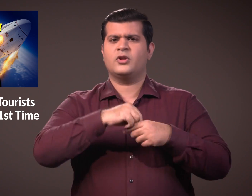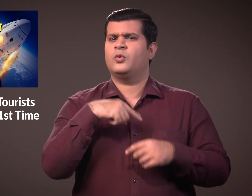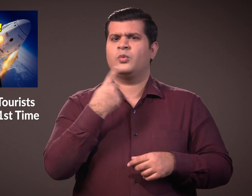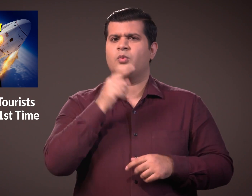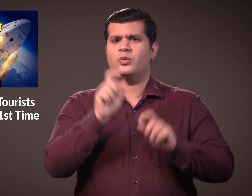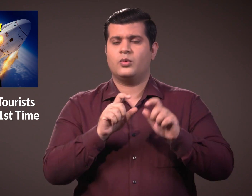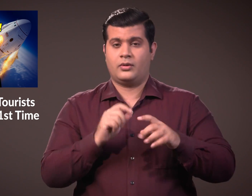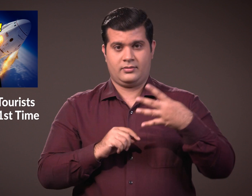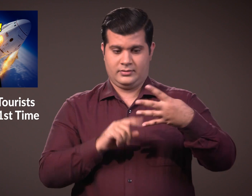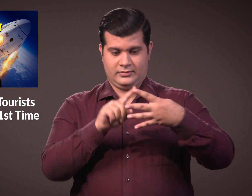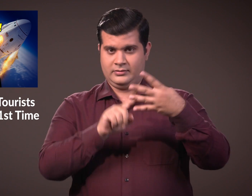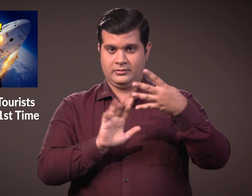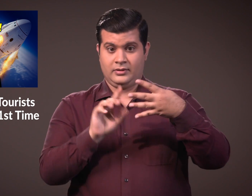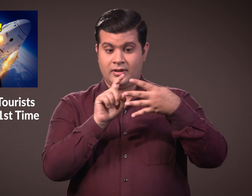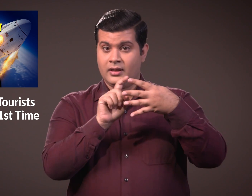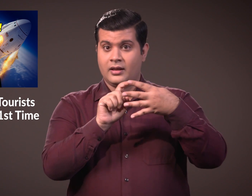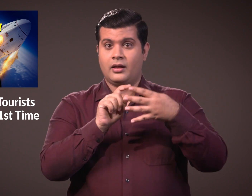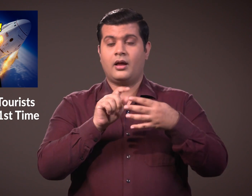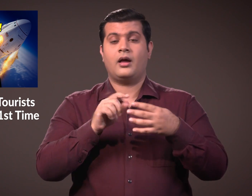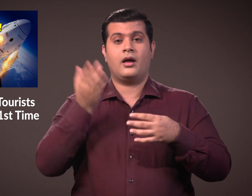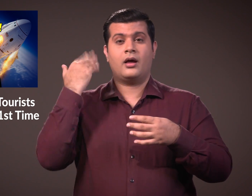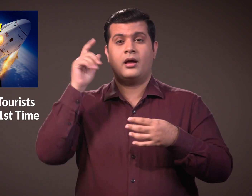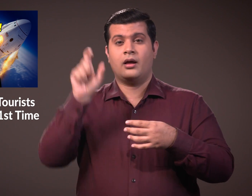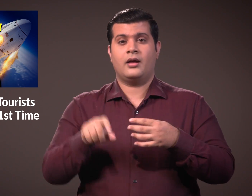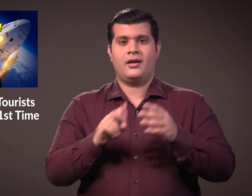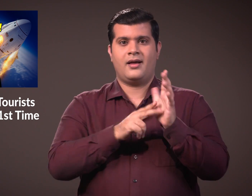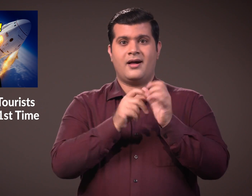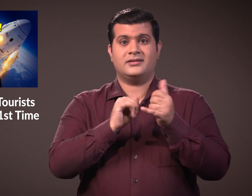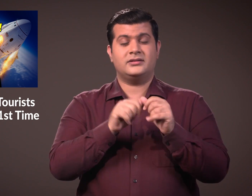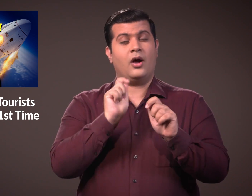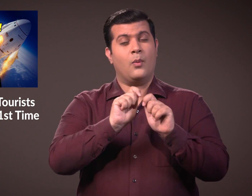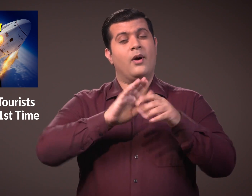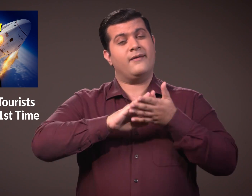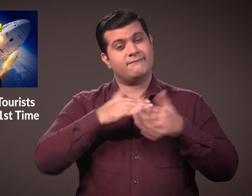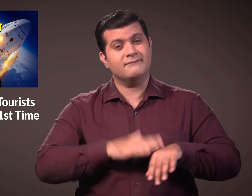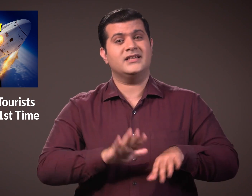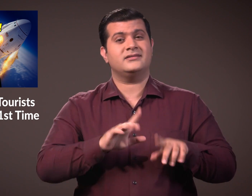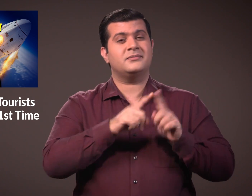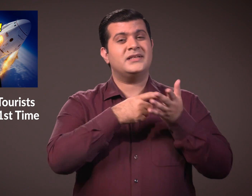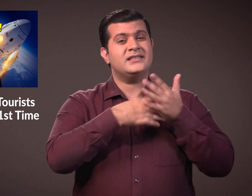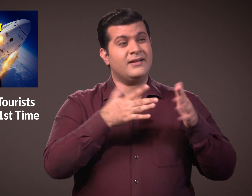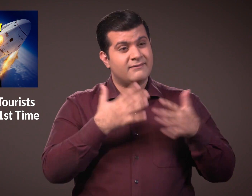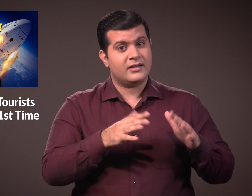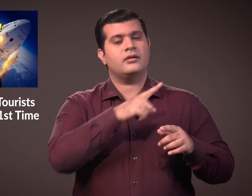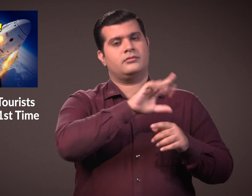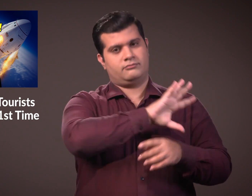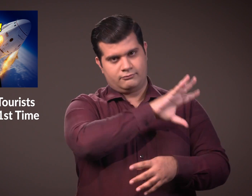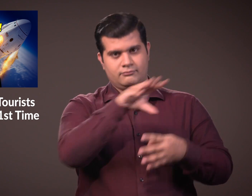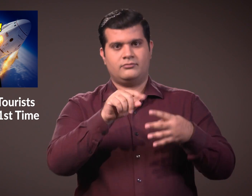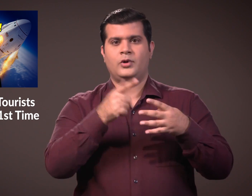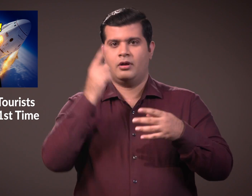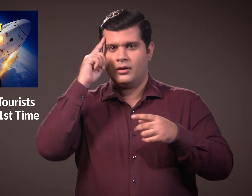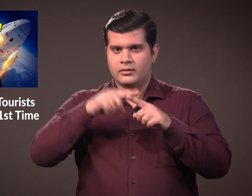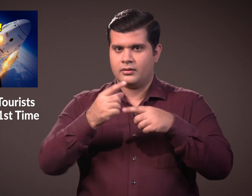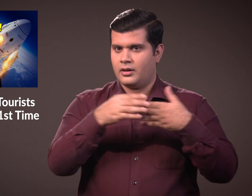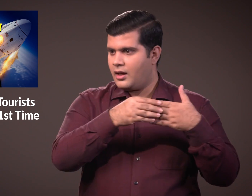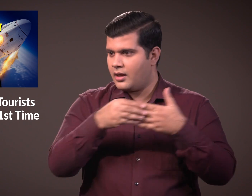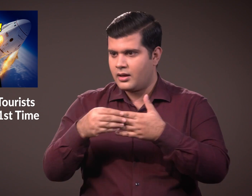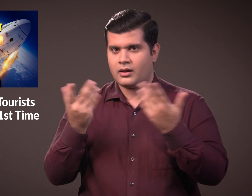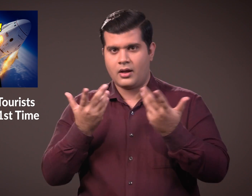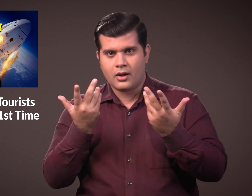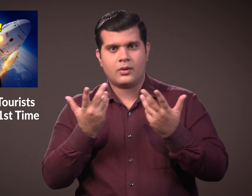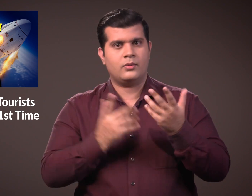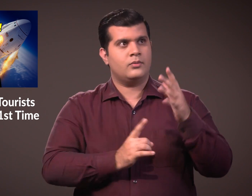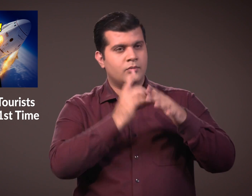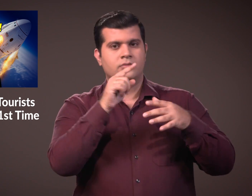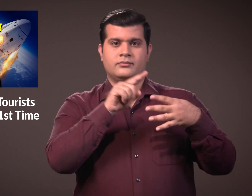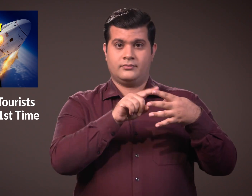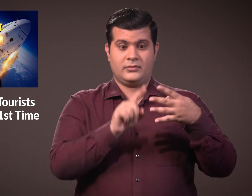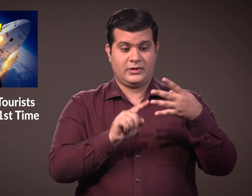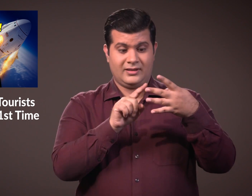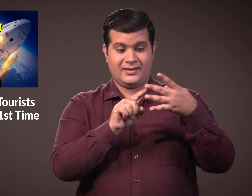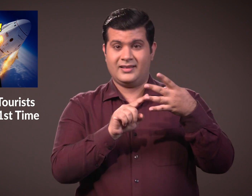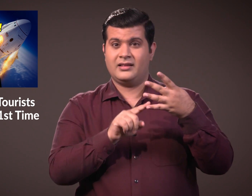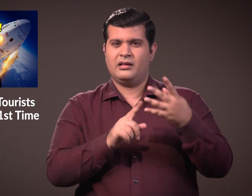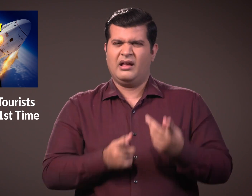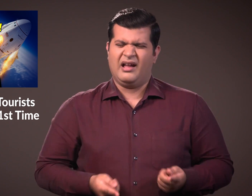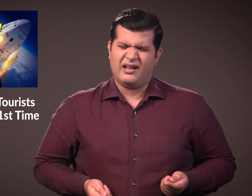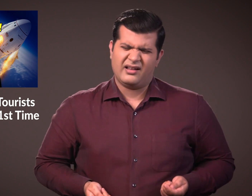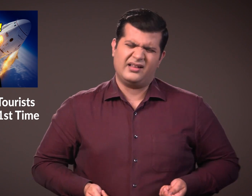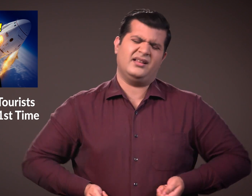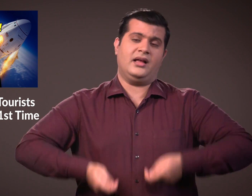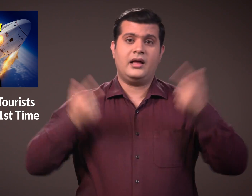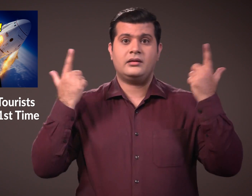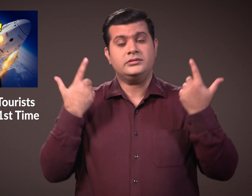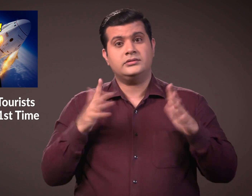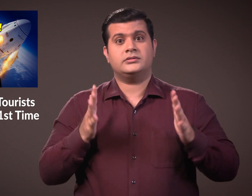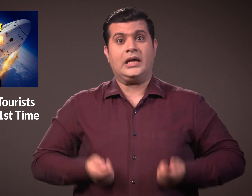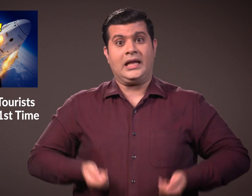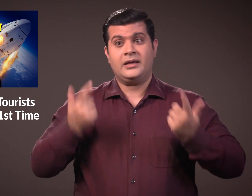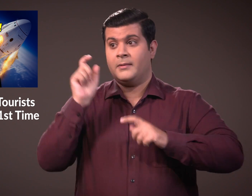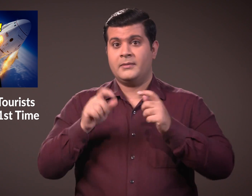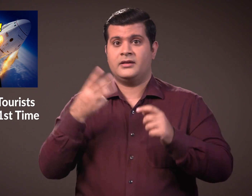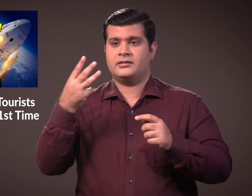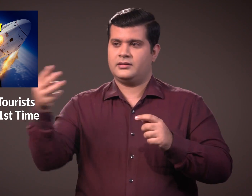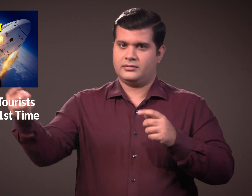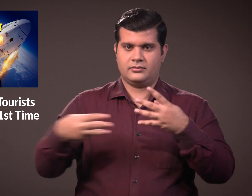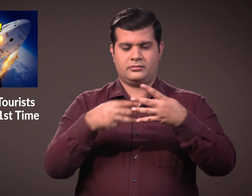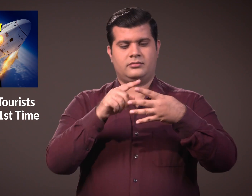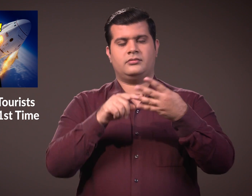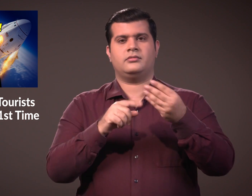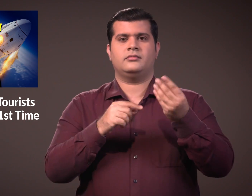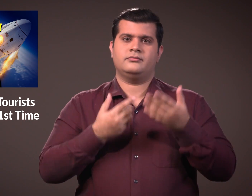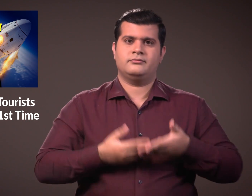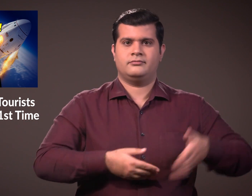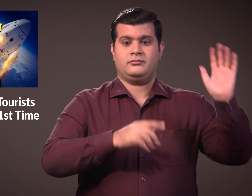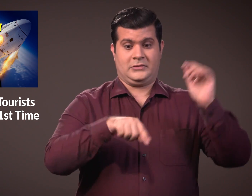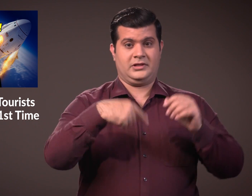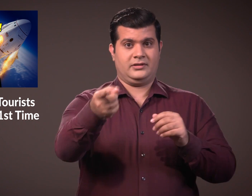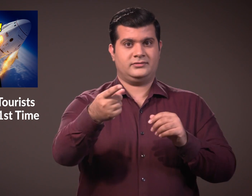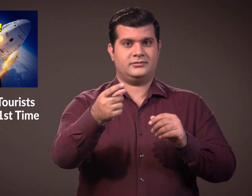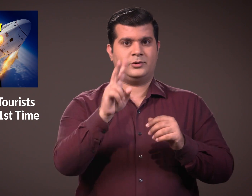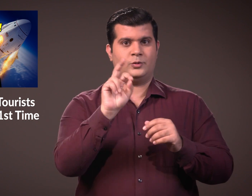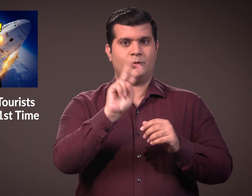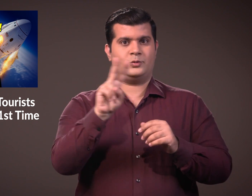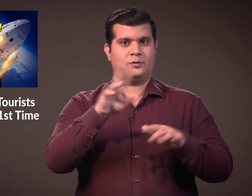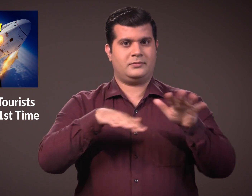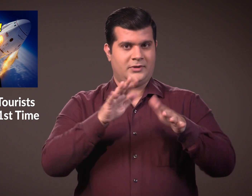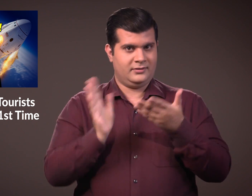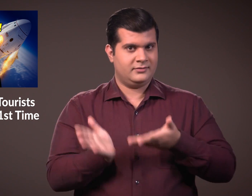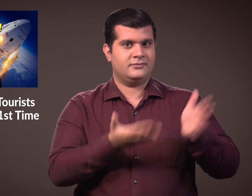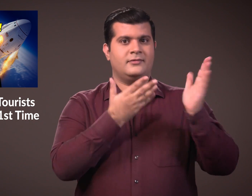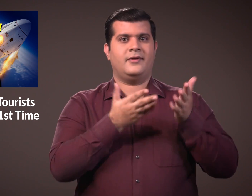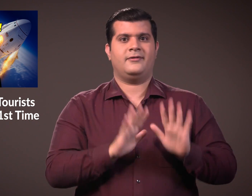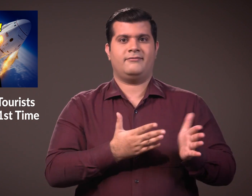A retired NASA astronaut will escort three wealthy businessmen in the upcoming mission.